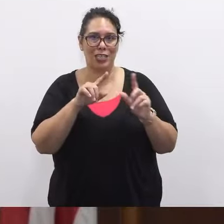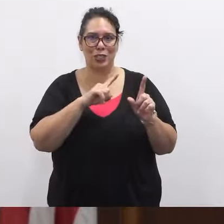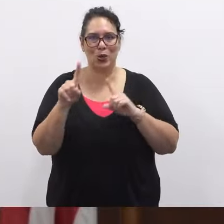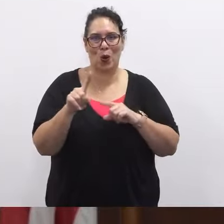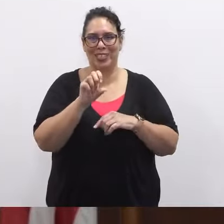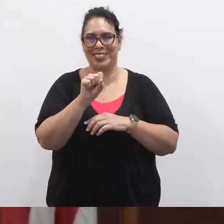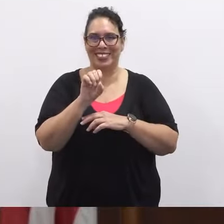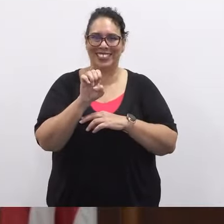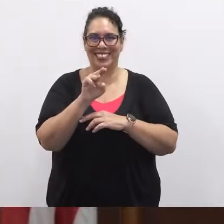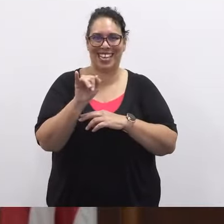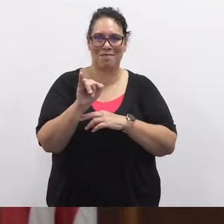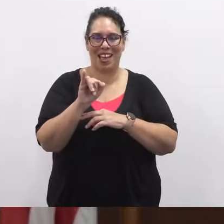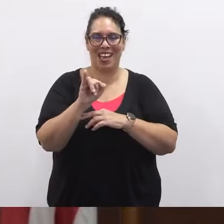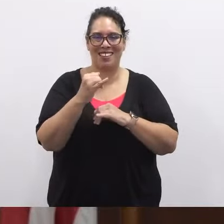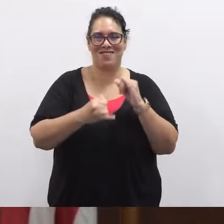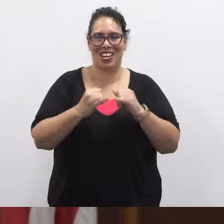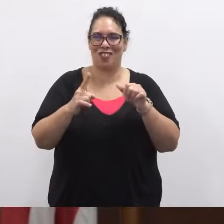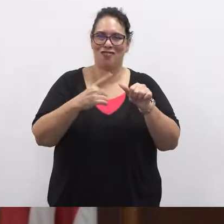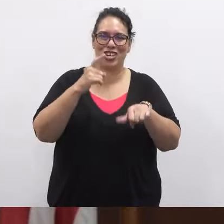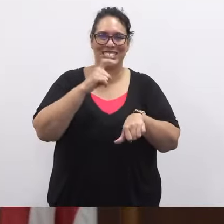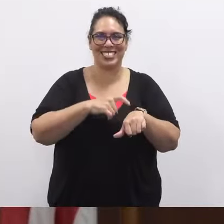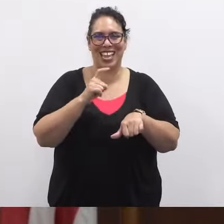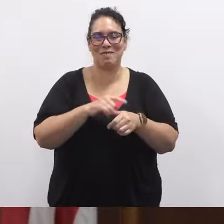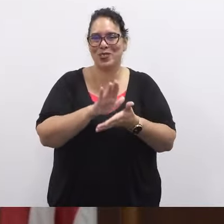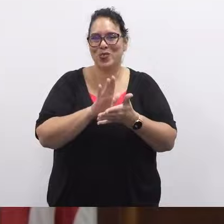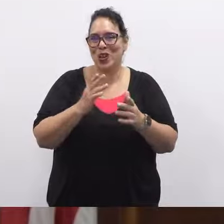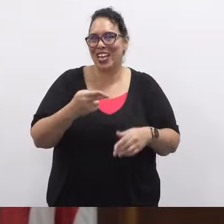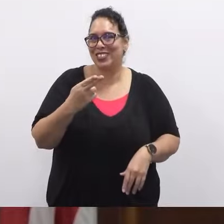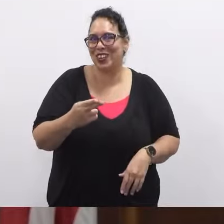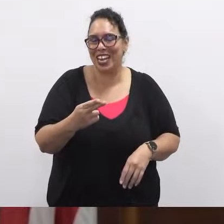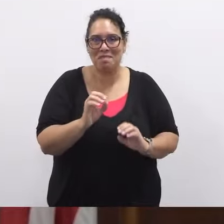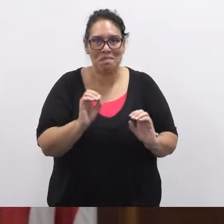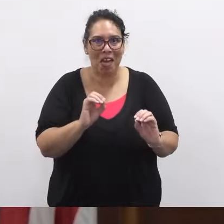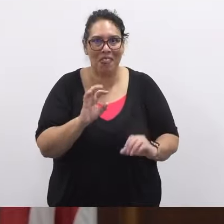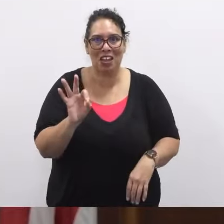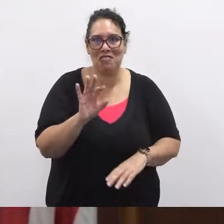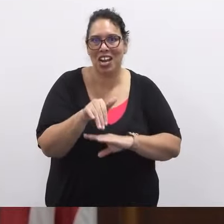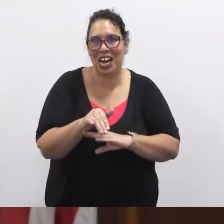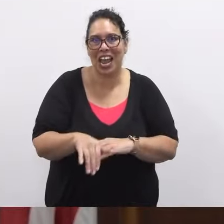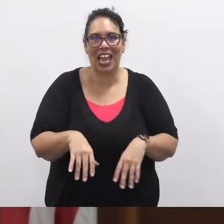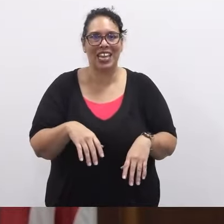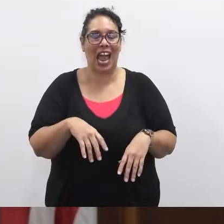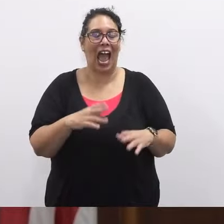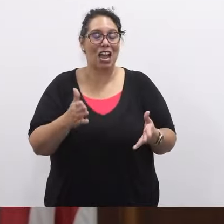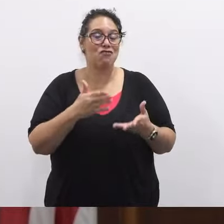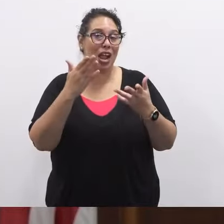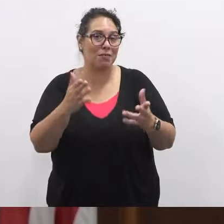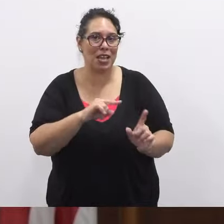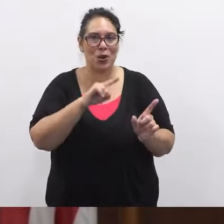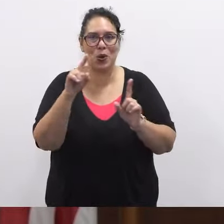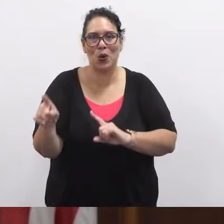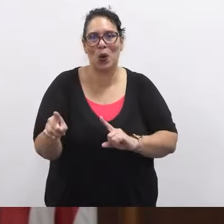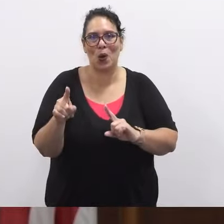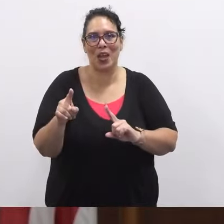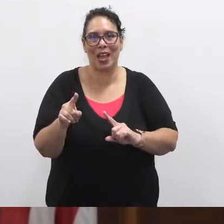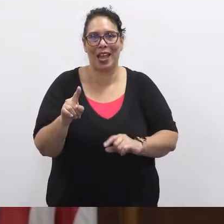for the first time in school history. So if you're not doing anything Friday night and you're not going to the Poly game, I highly recommend heading up Atlantic,